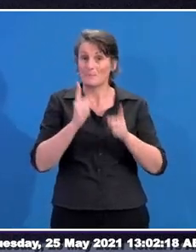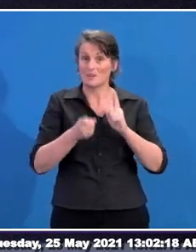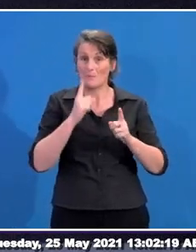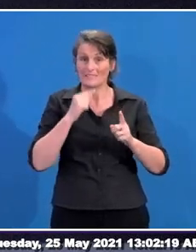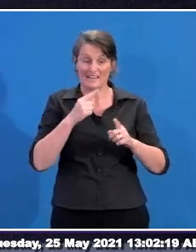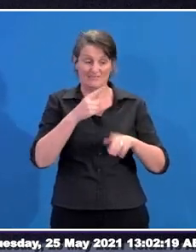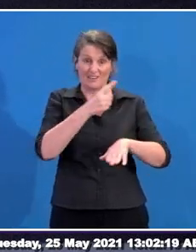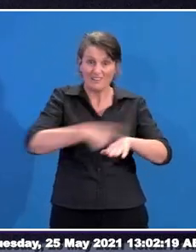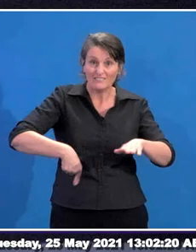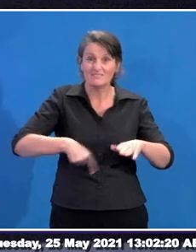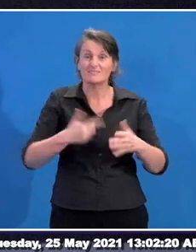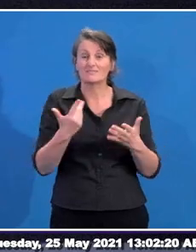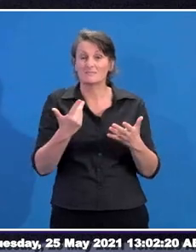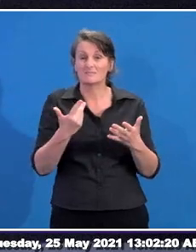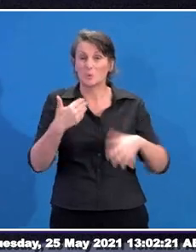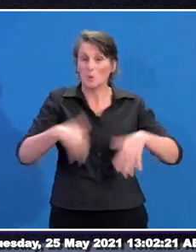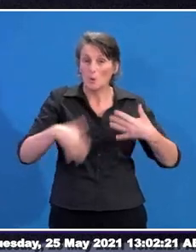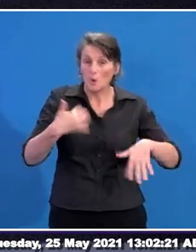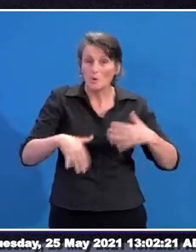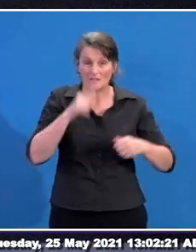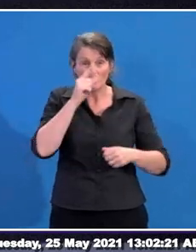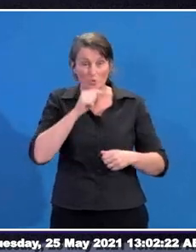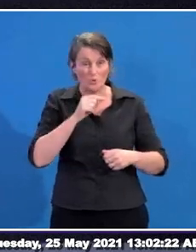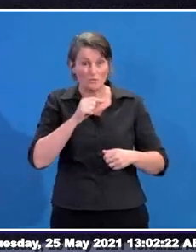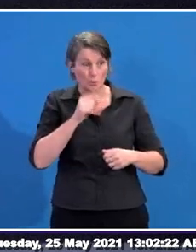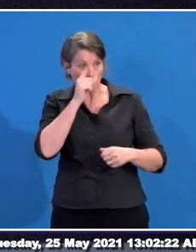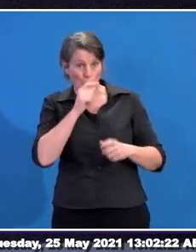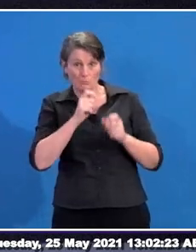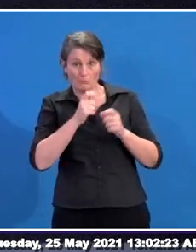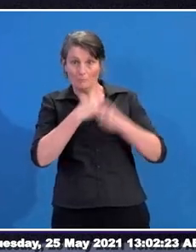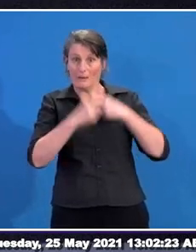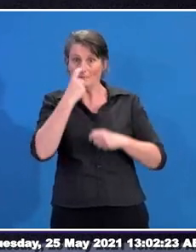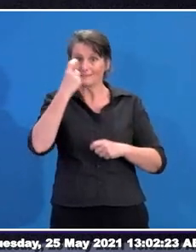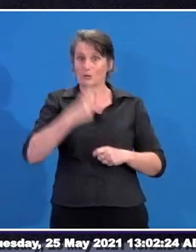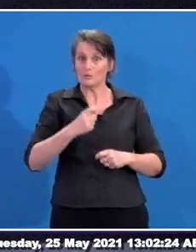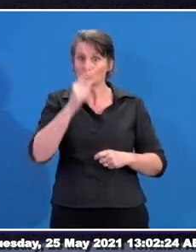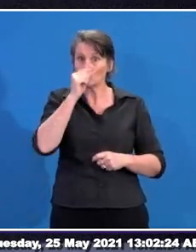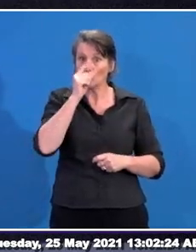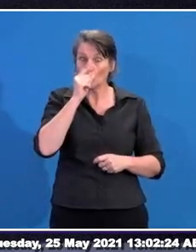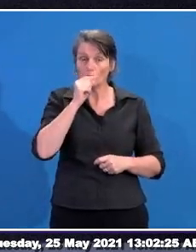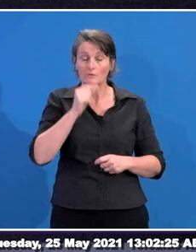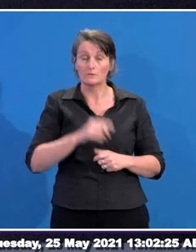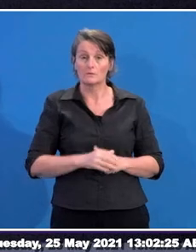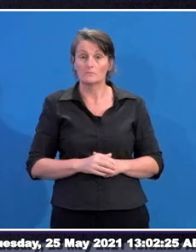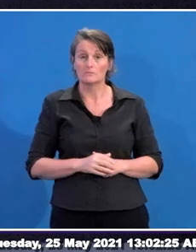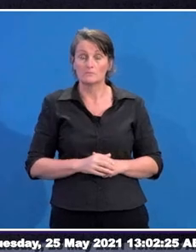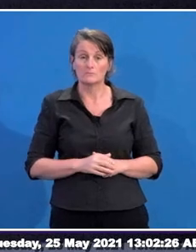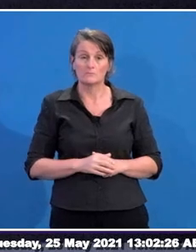Like, it could cut an artery if he's waving a hand in that direction.